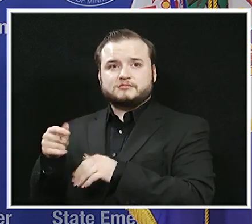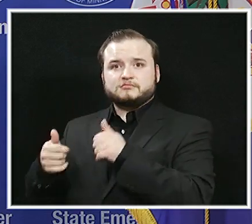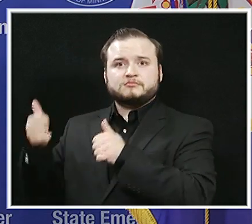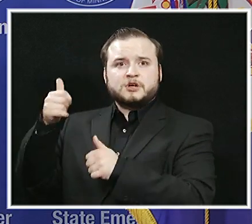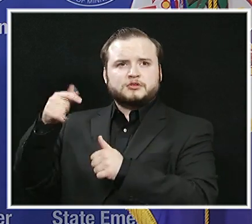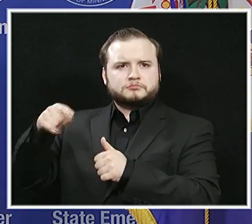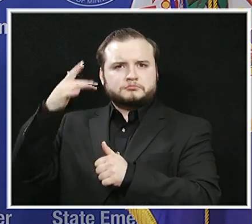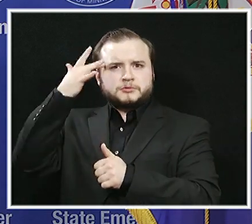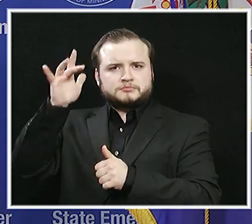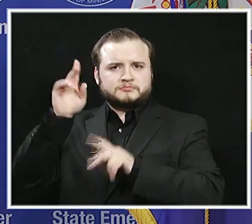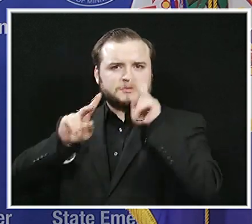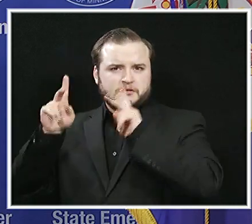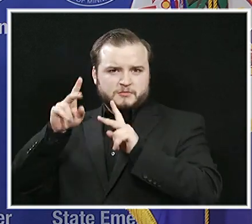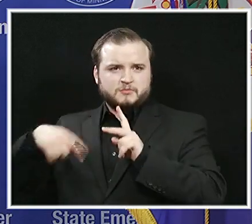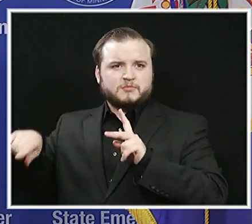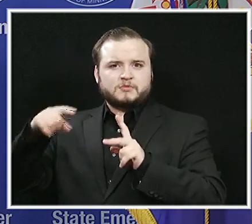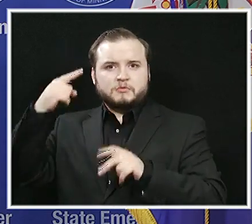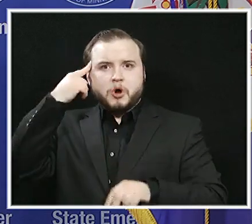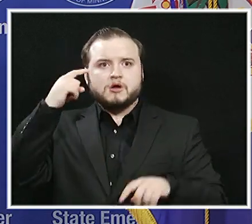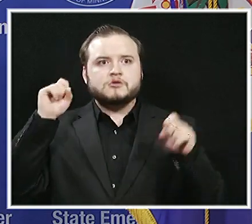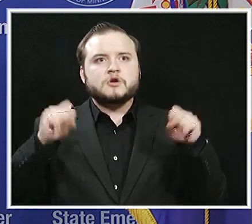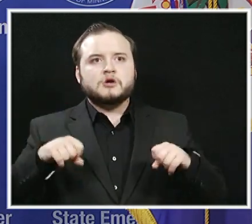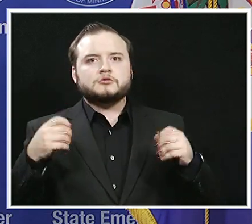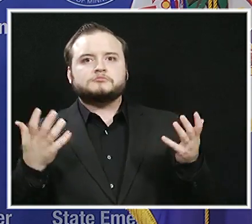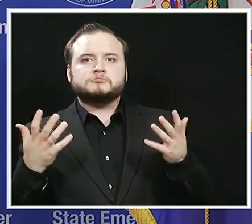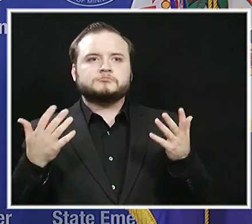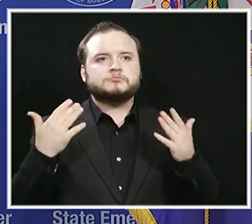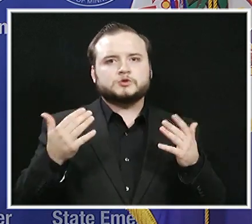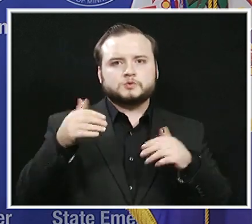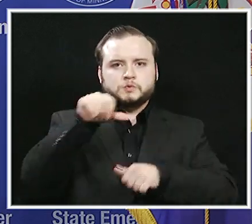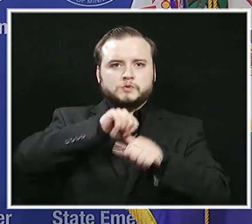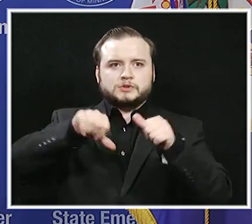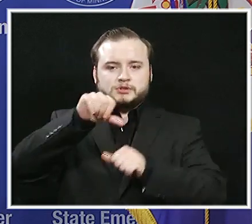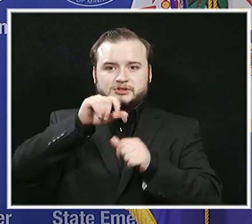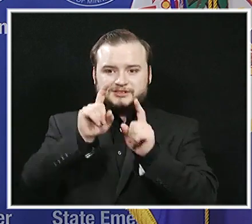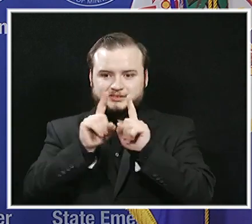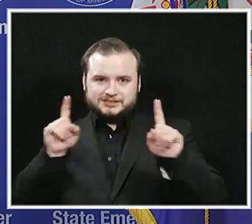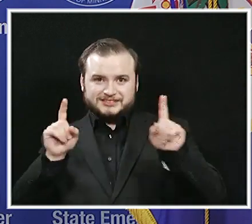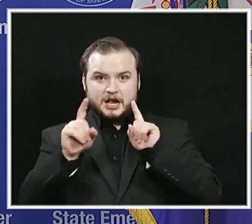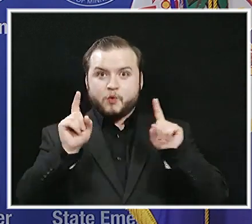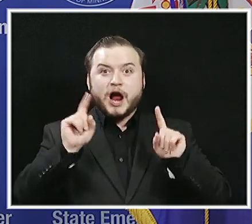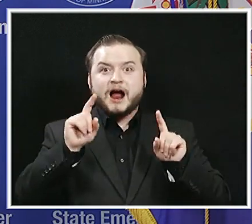and I hope there's some question around that, I would think just like the business community, there's smart